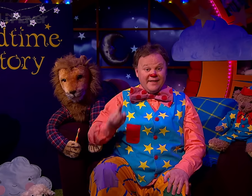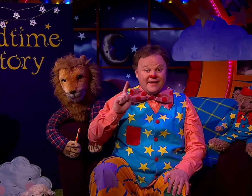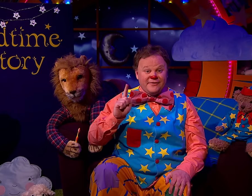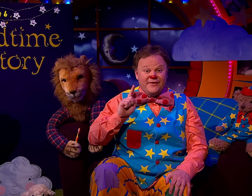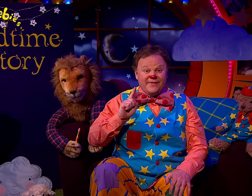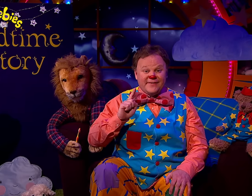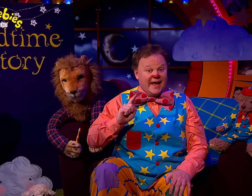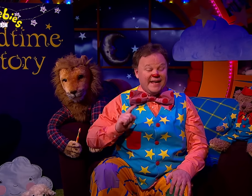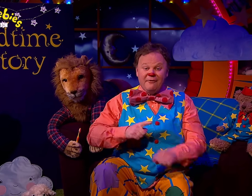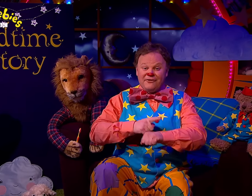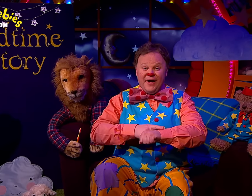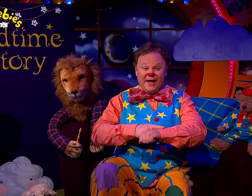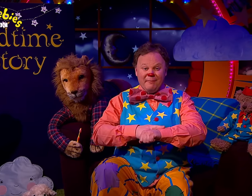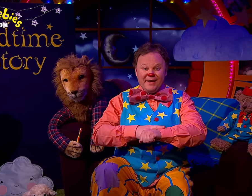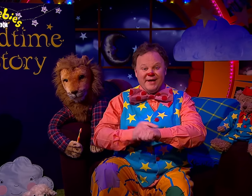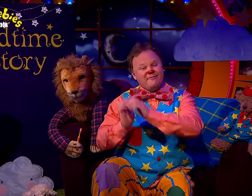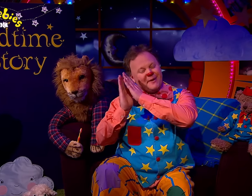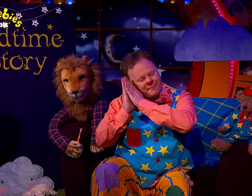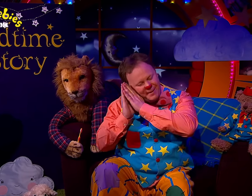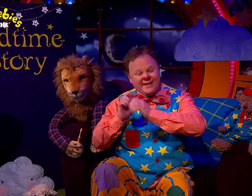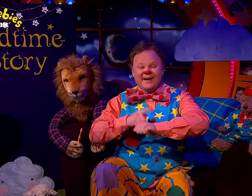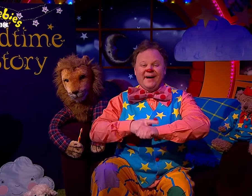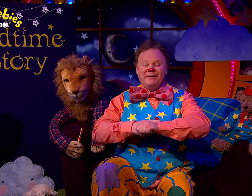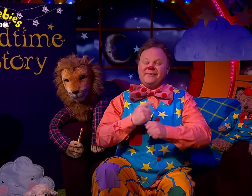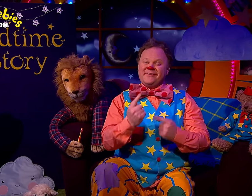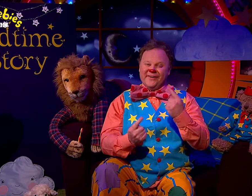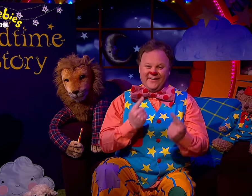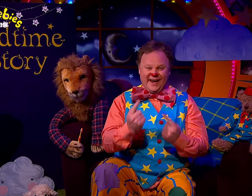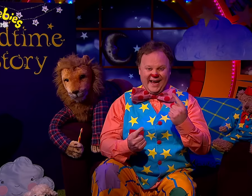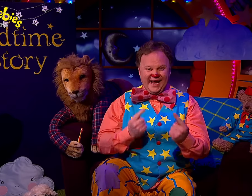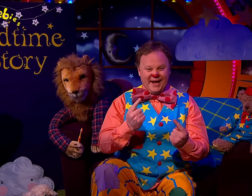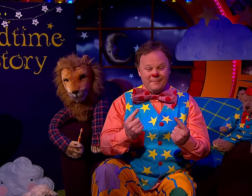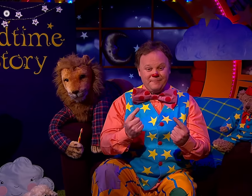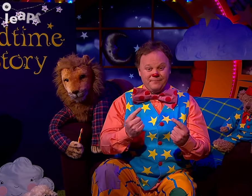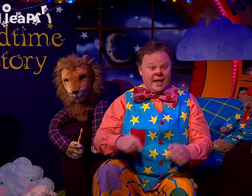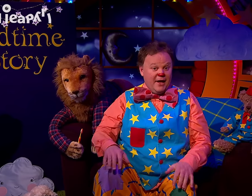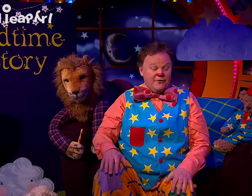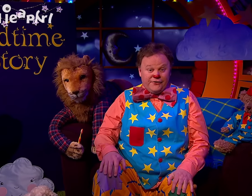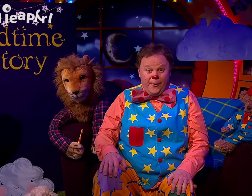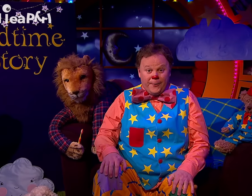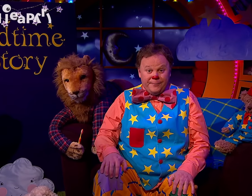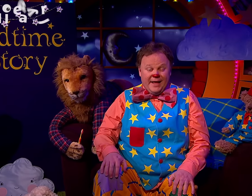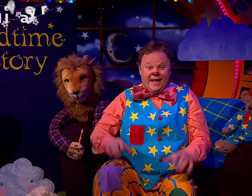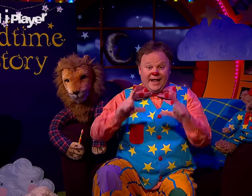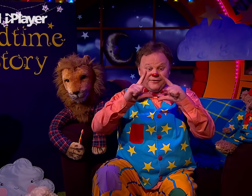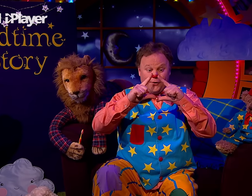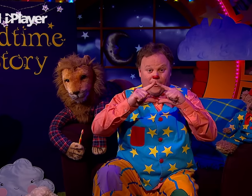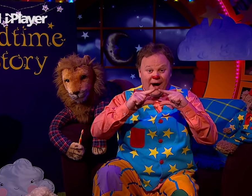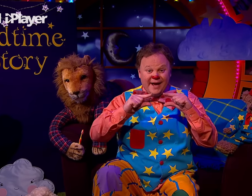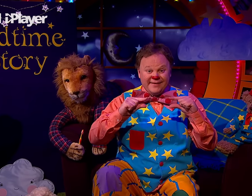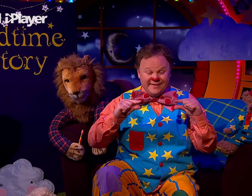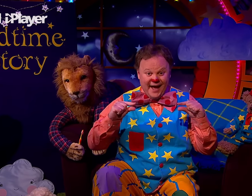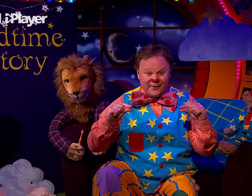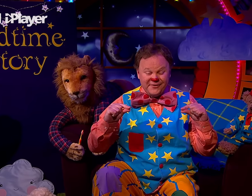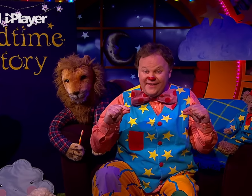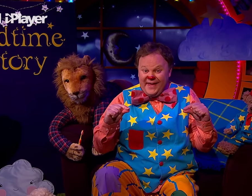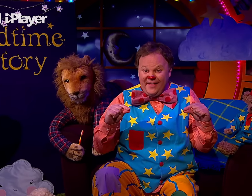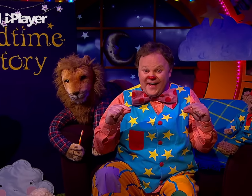there's just enough time for a bedtime story so let's quieten down together